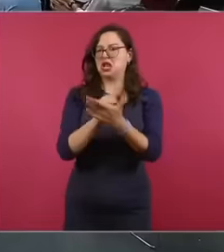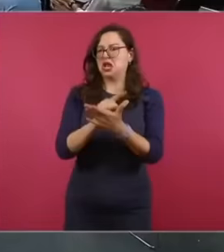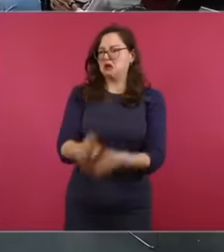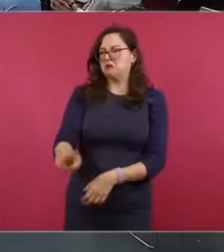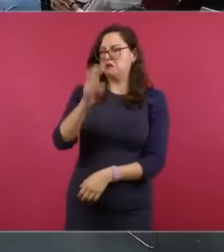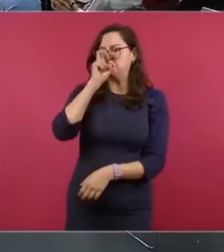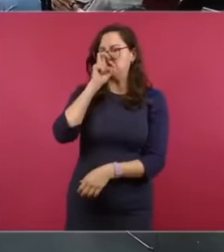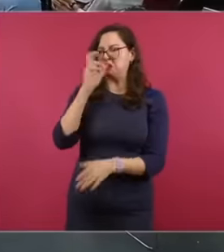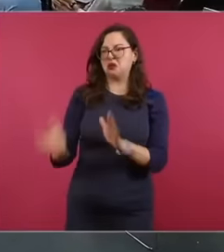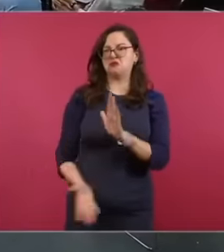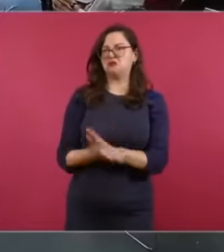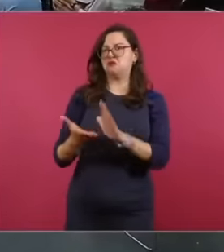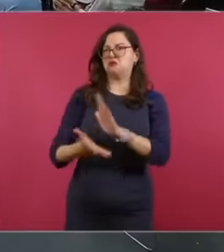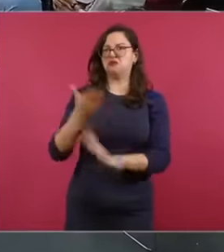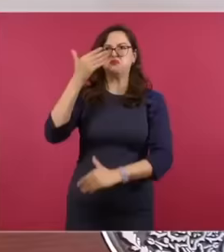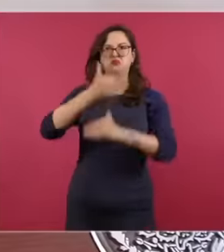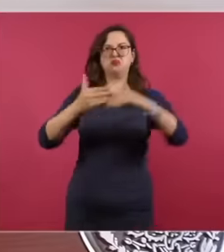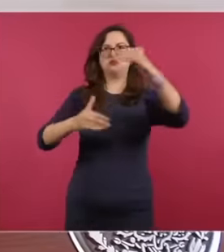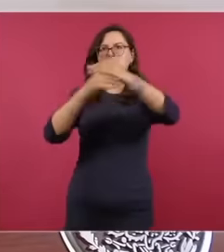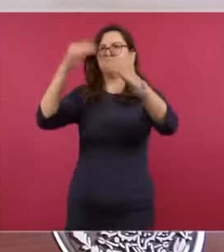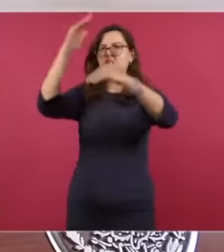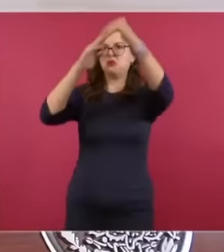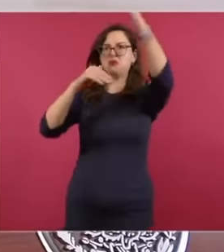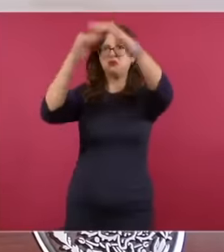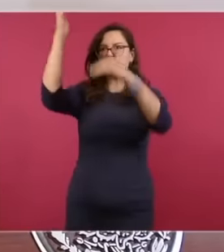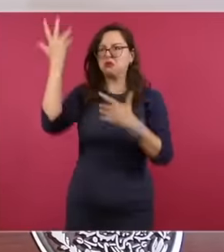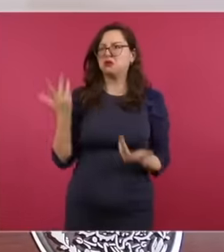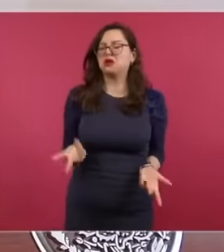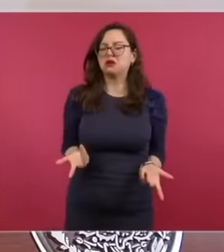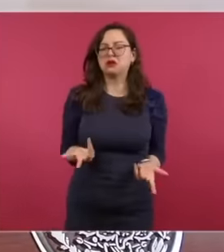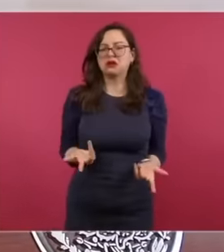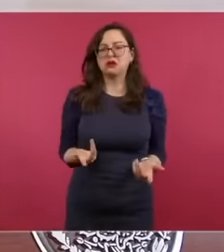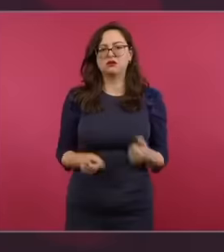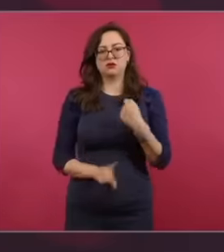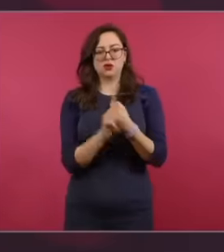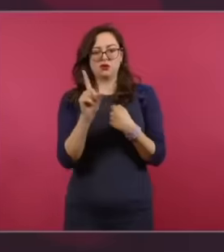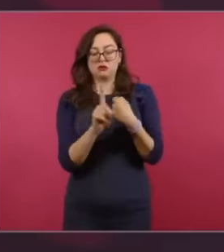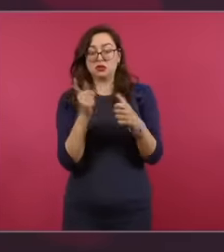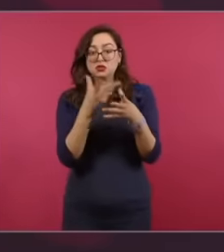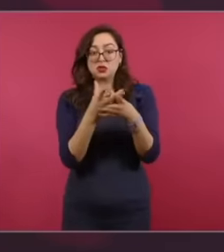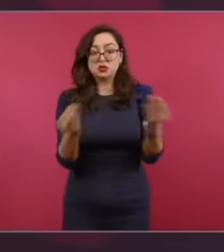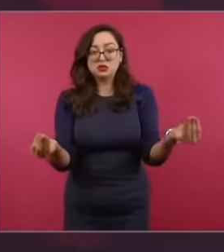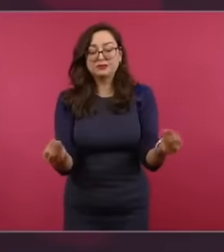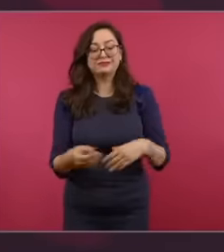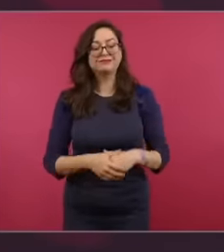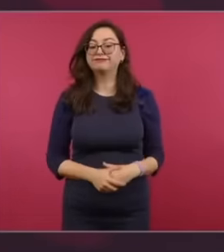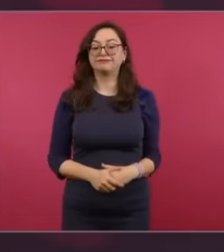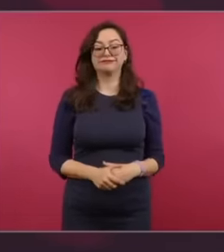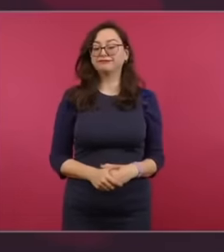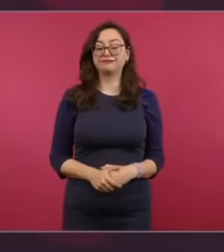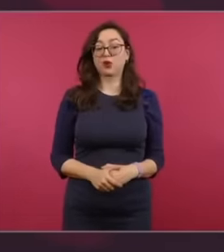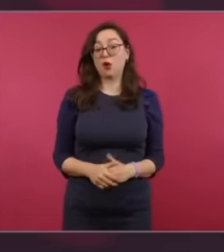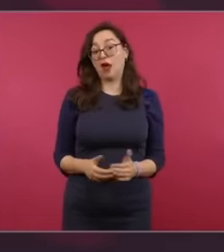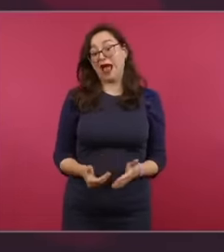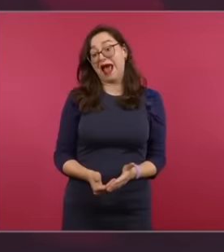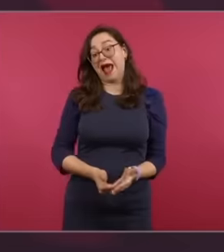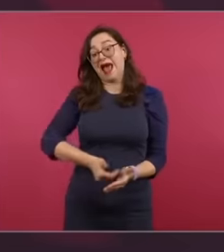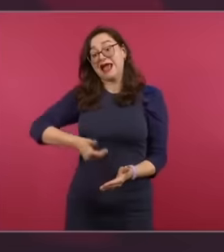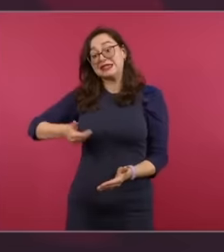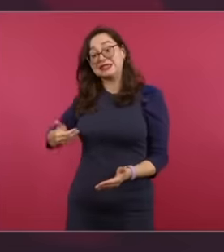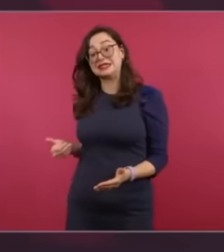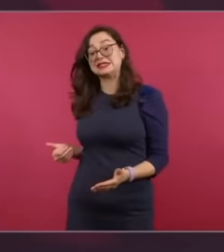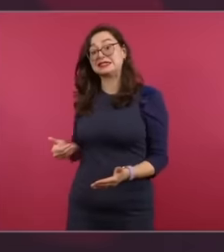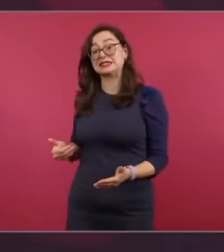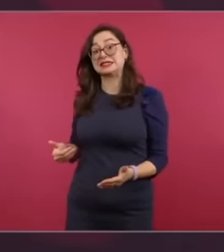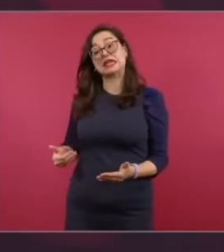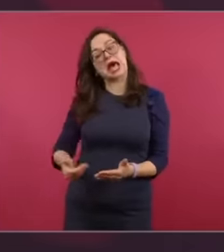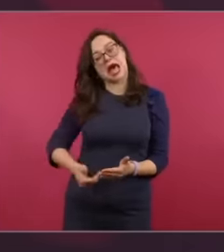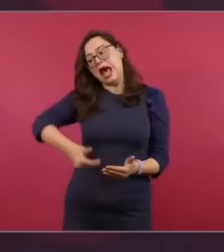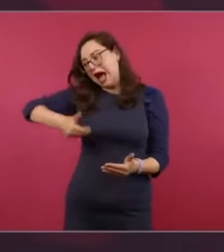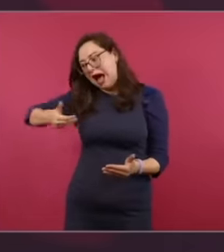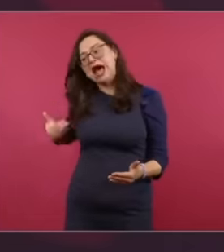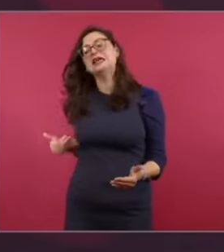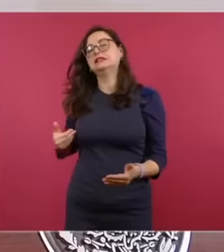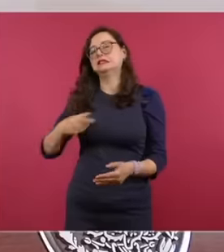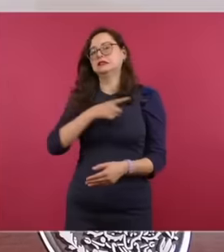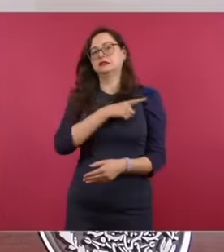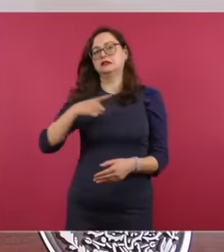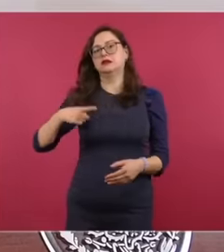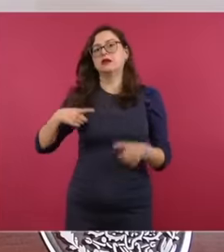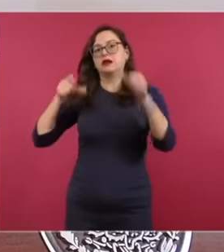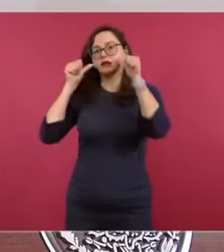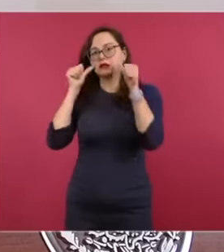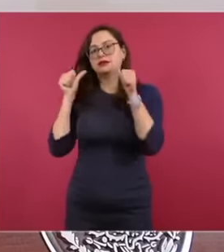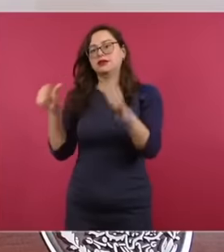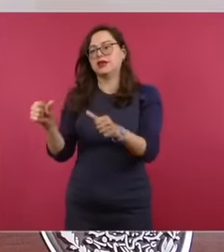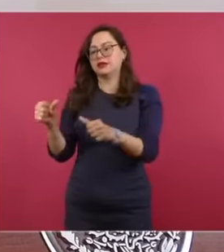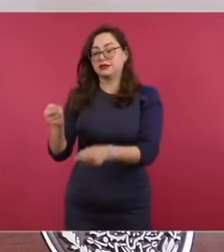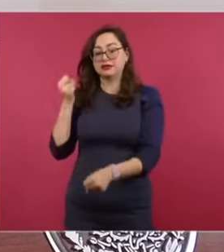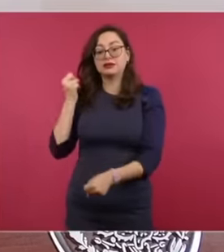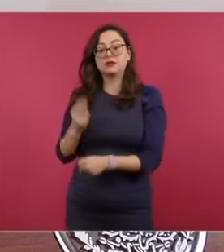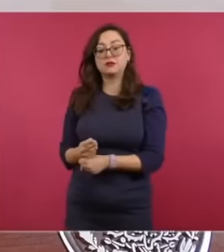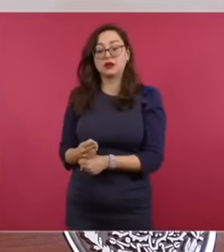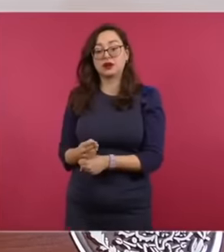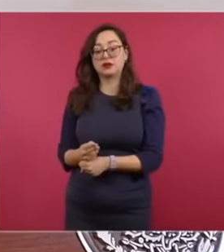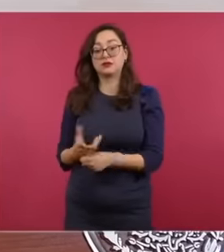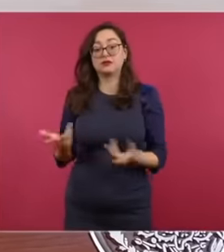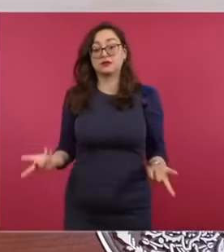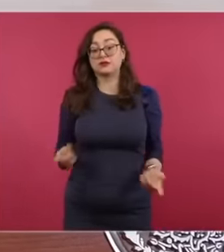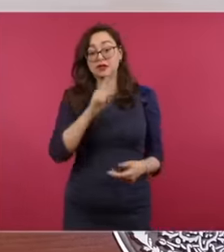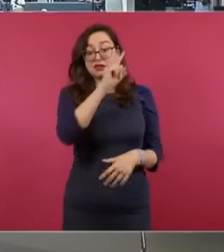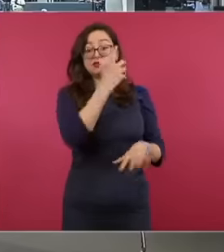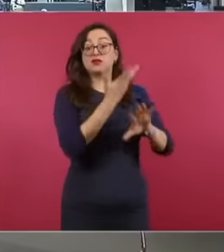walls no no we do not have to address the causes you have a serious problem and that is